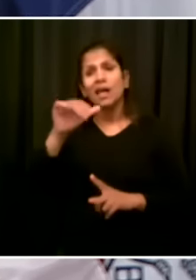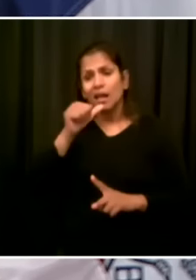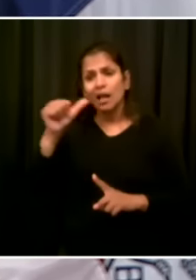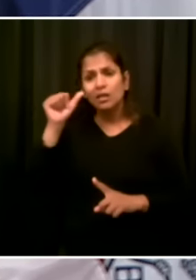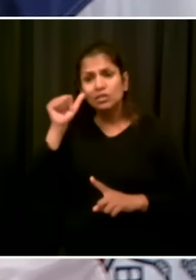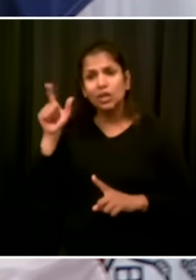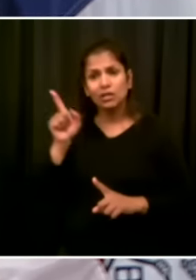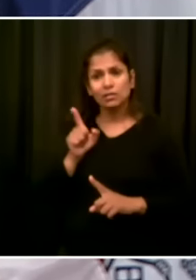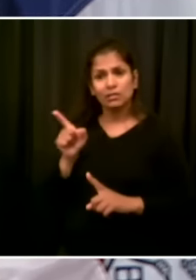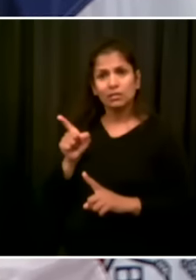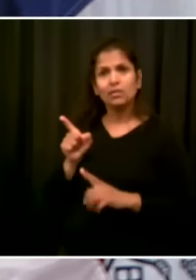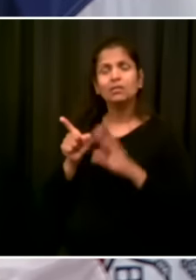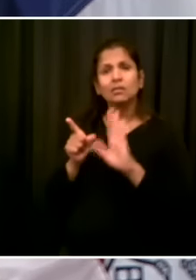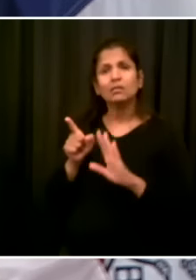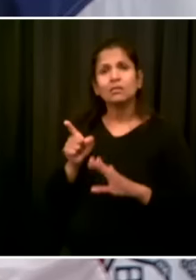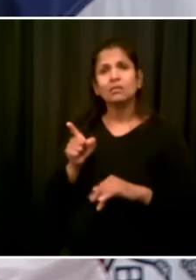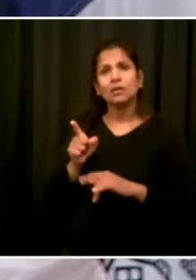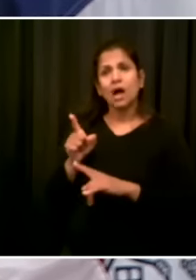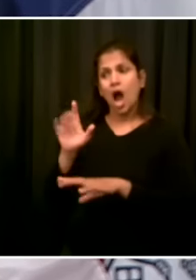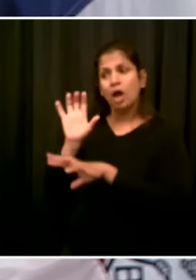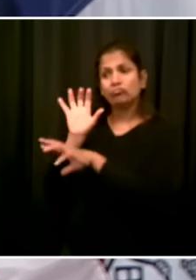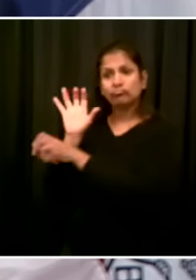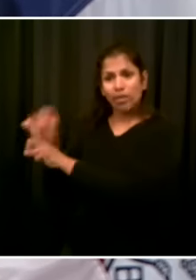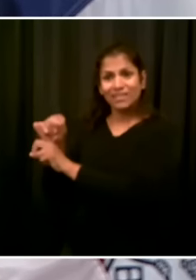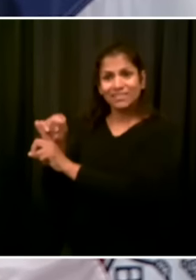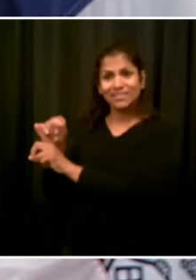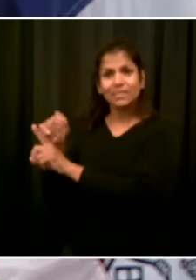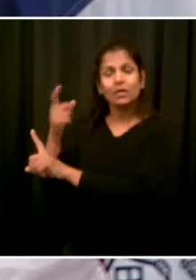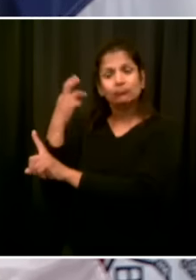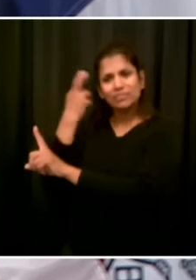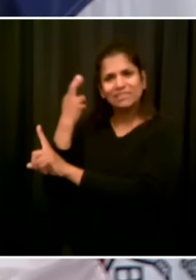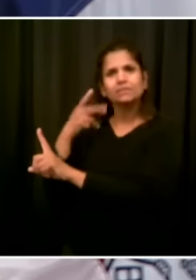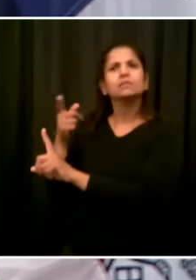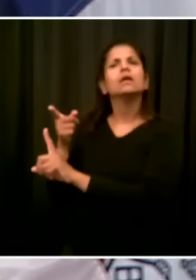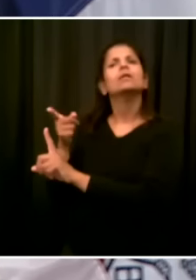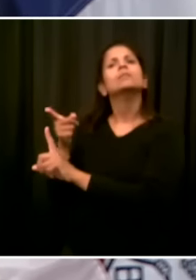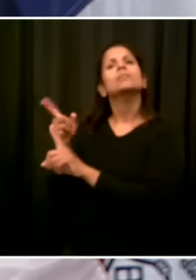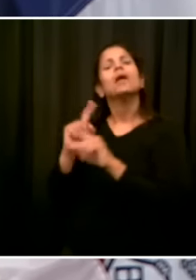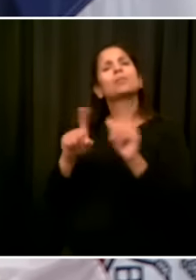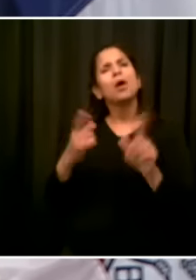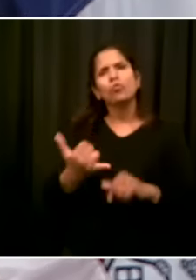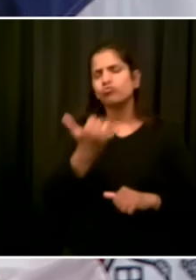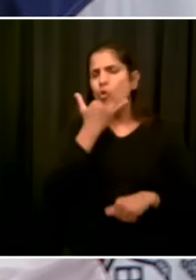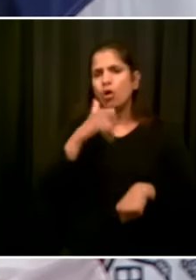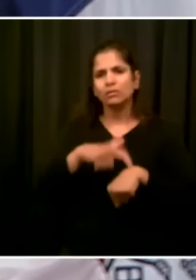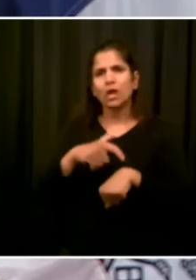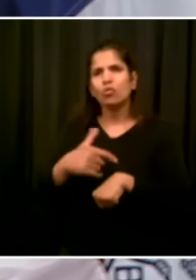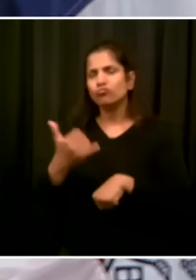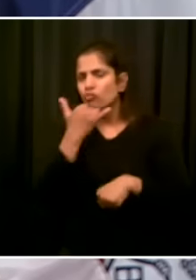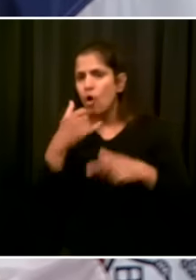THAT DONE. GOOD MORNING MR. MAYOR AND